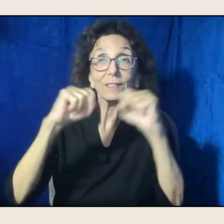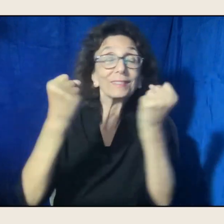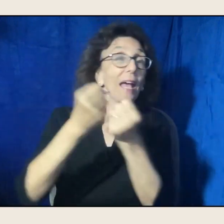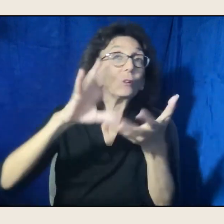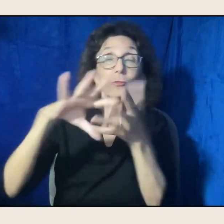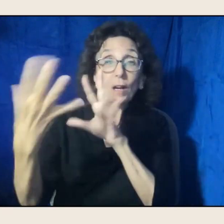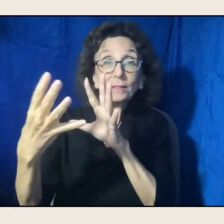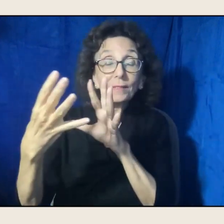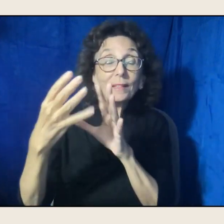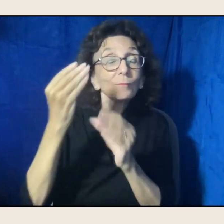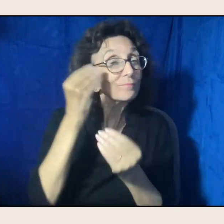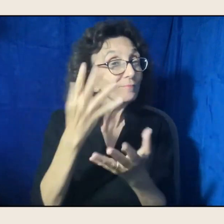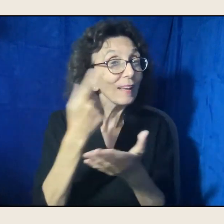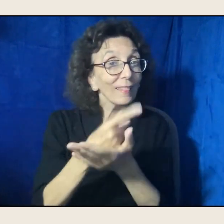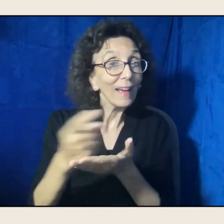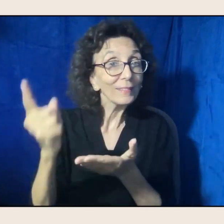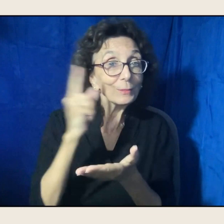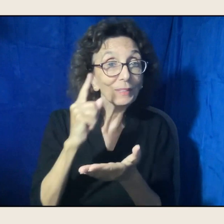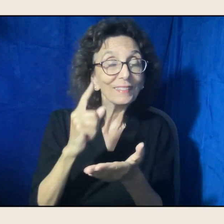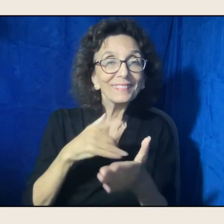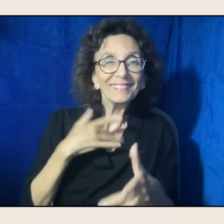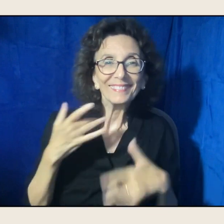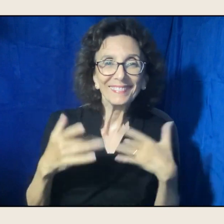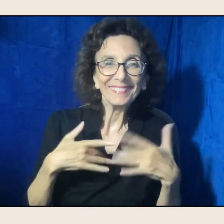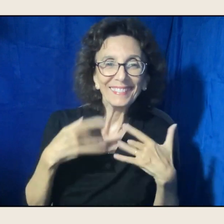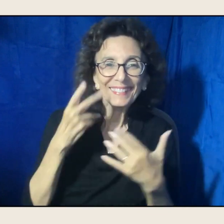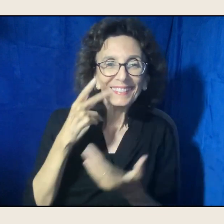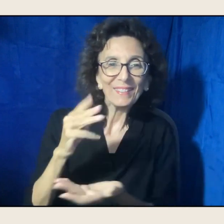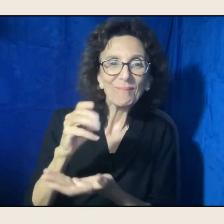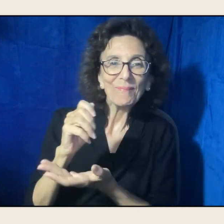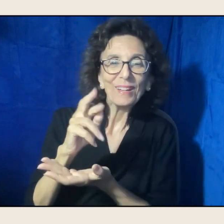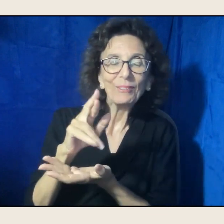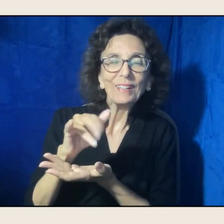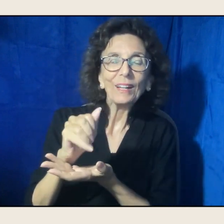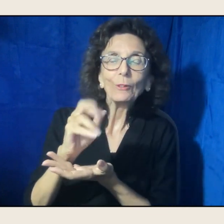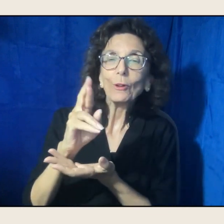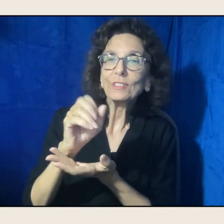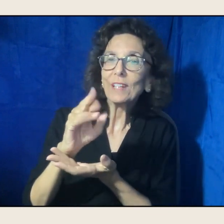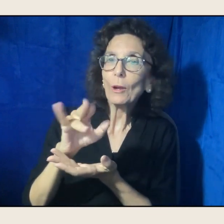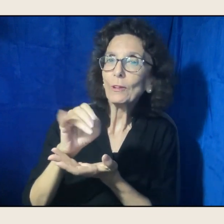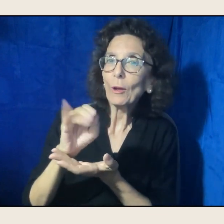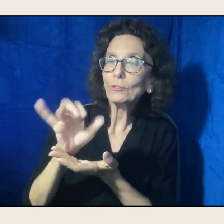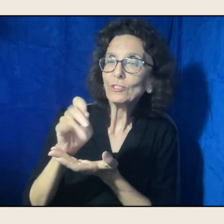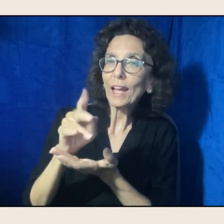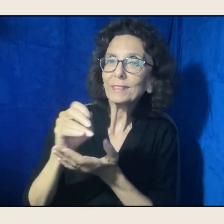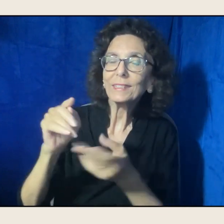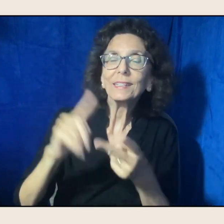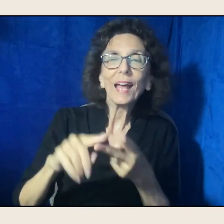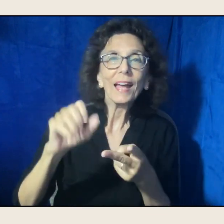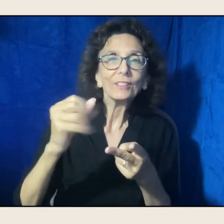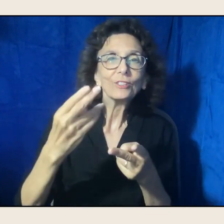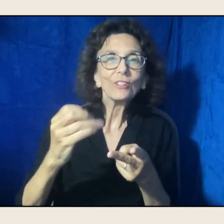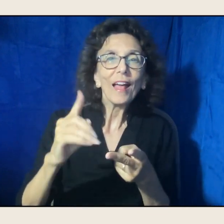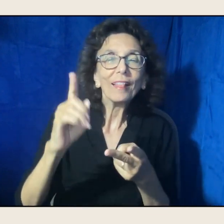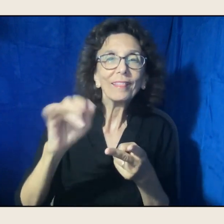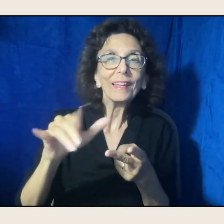it was very exciting to see that Maria Rosario Jackson and Shelly Lowe were nominated to lead the National Endowment for the Arts